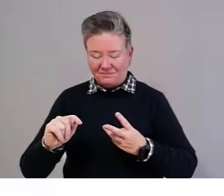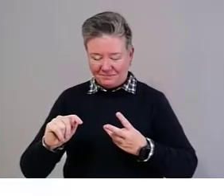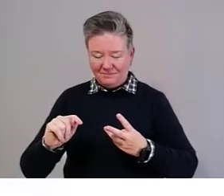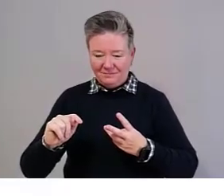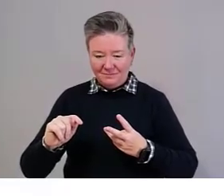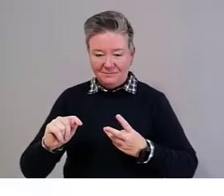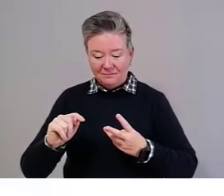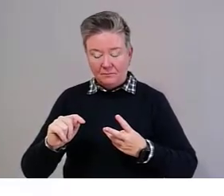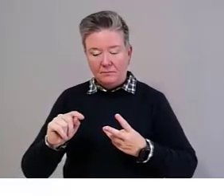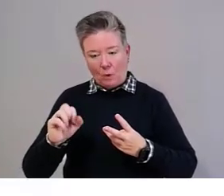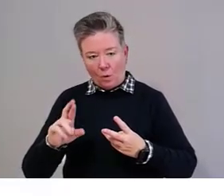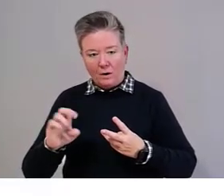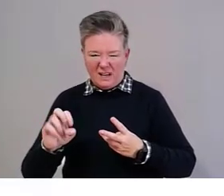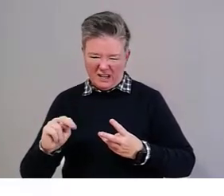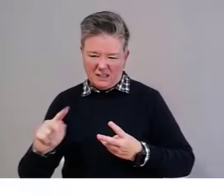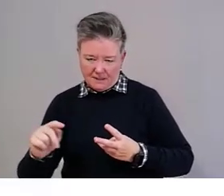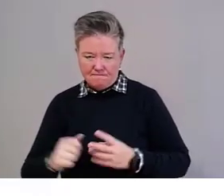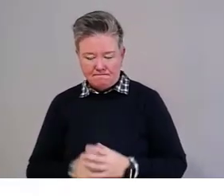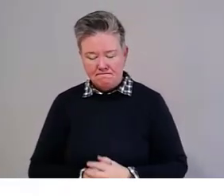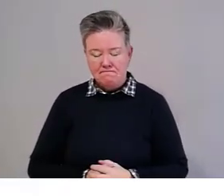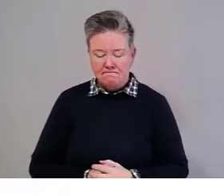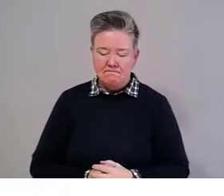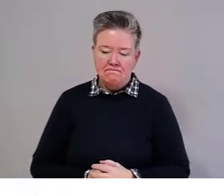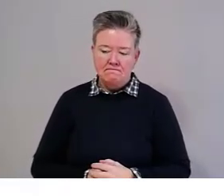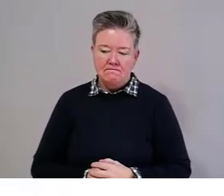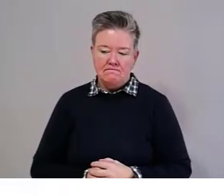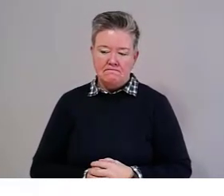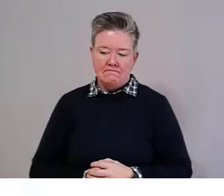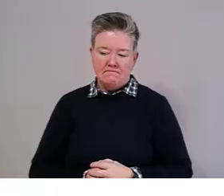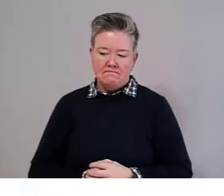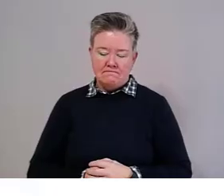or ENT.